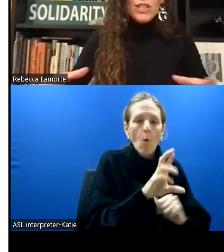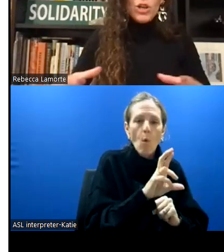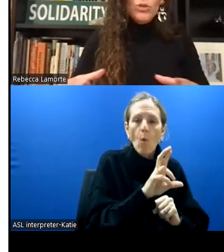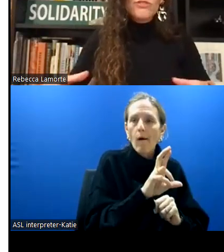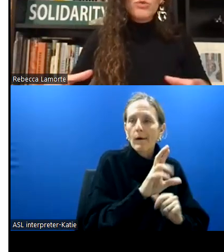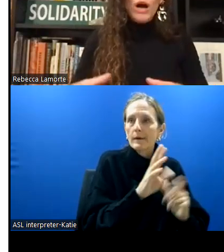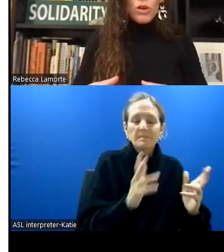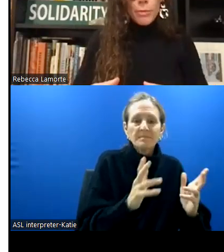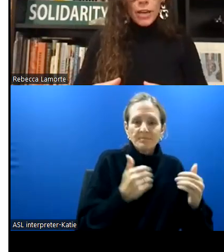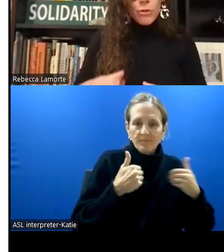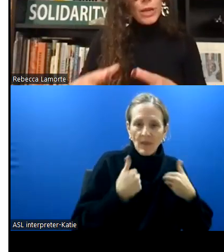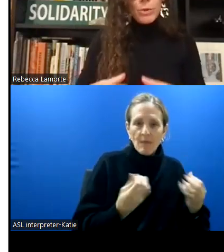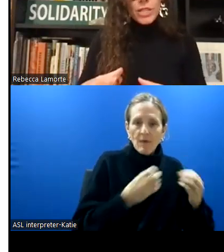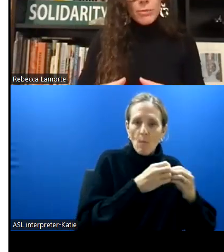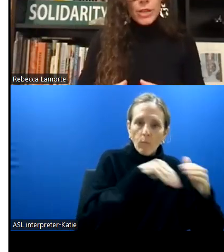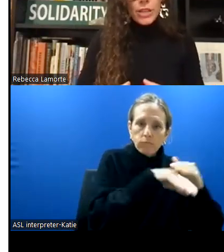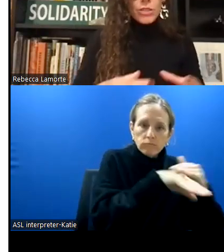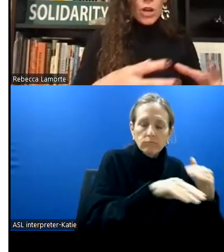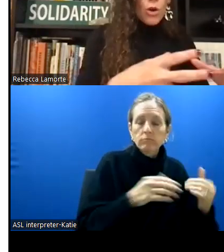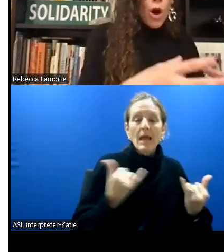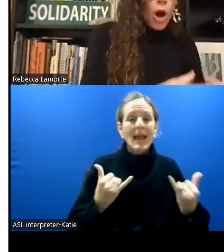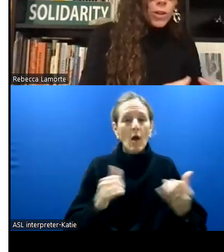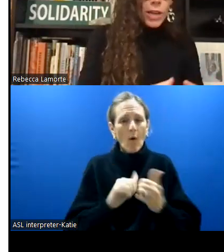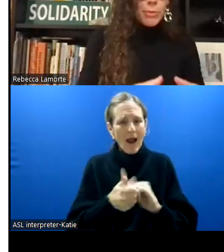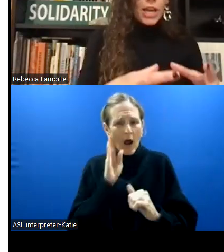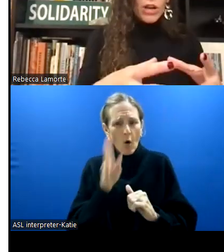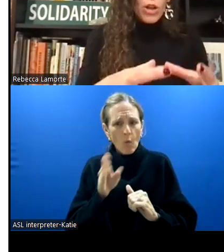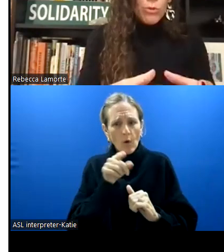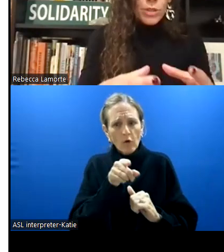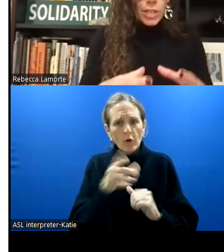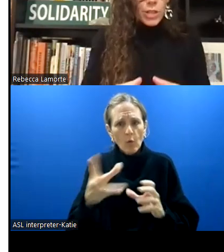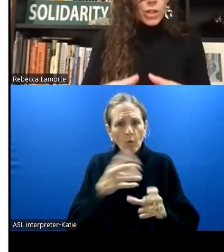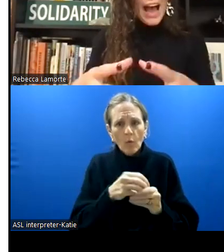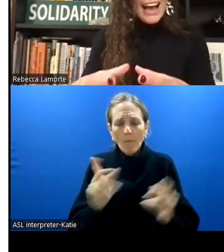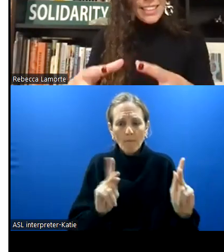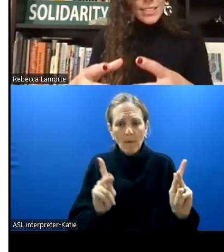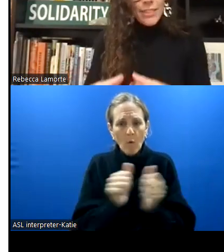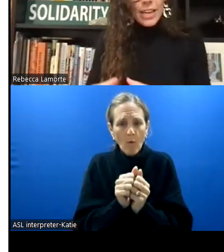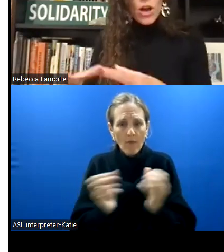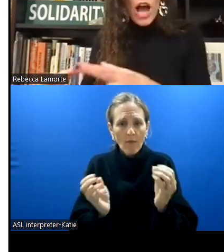that is inclusive and welcoming for people with disabilities on your campaign, through this issue, at this event,